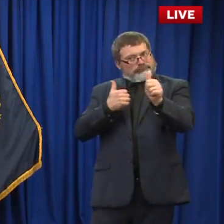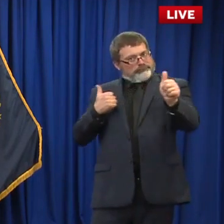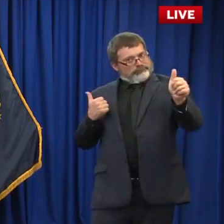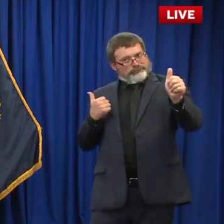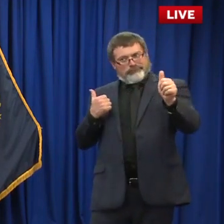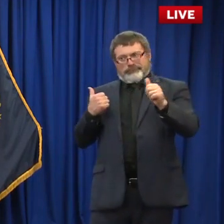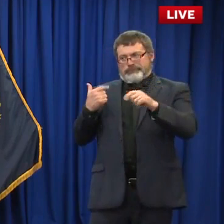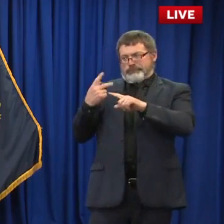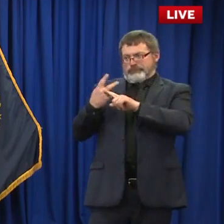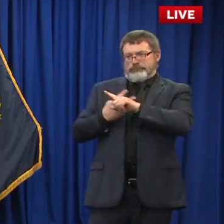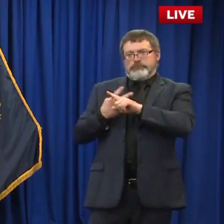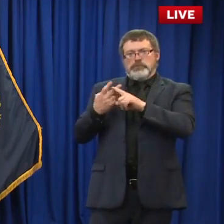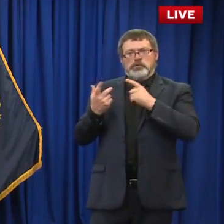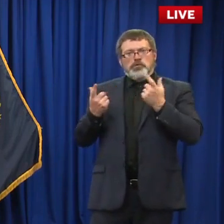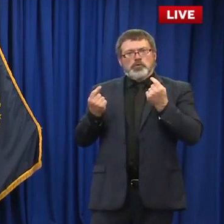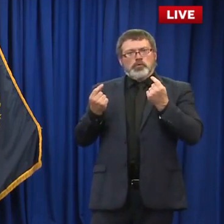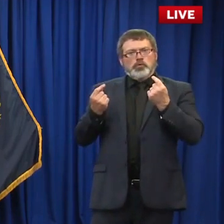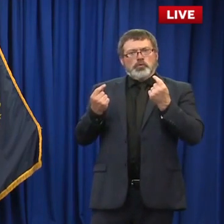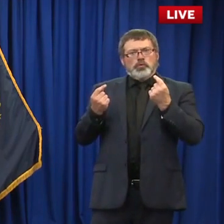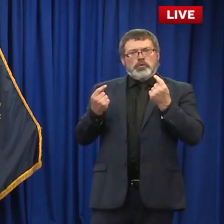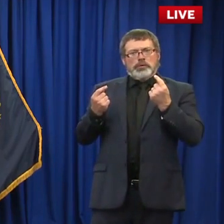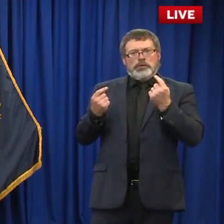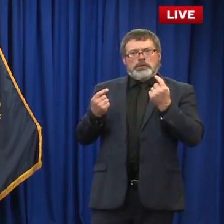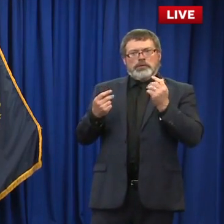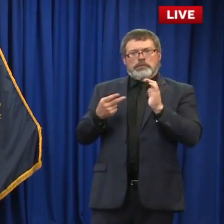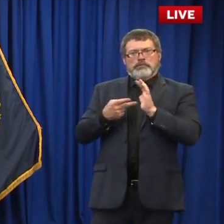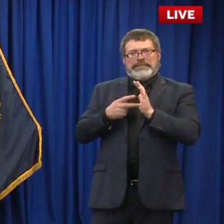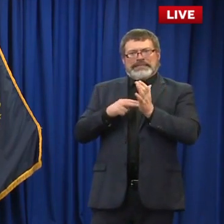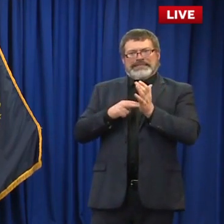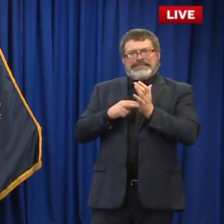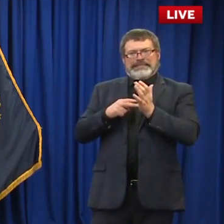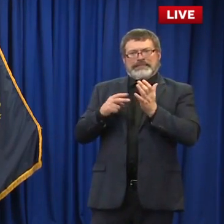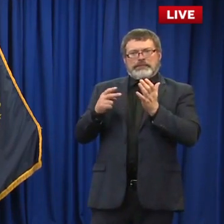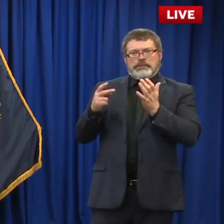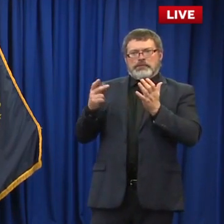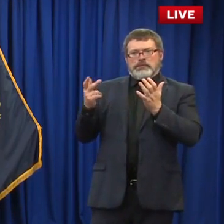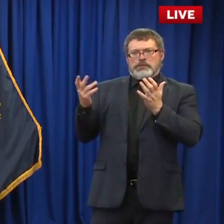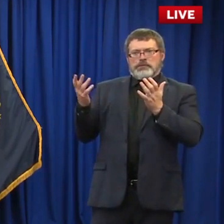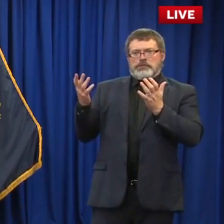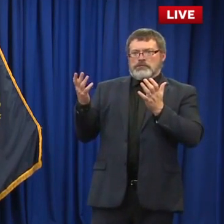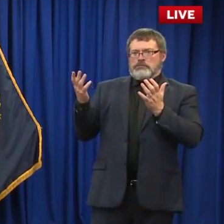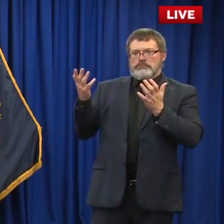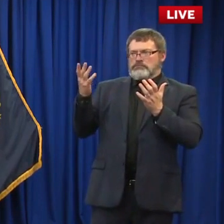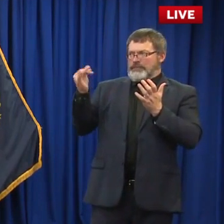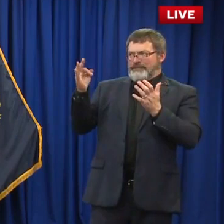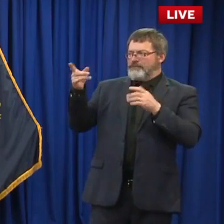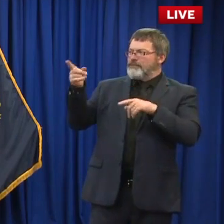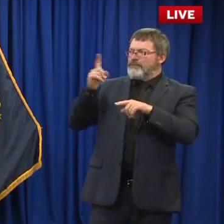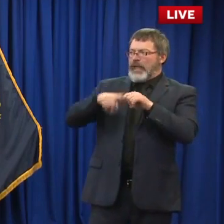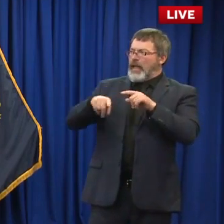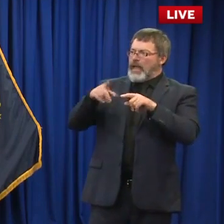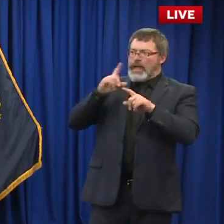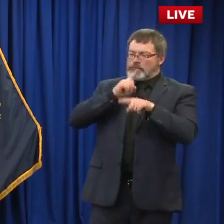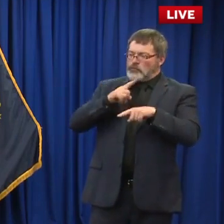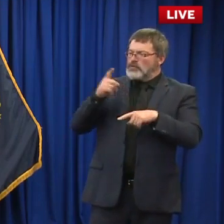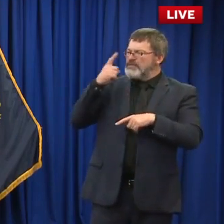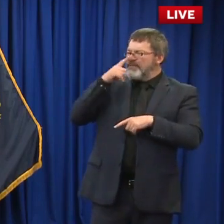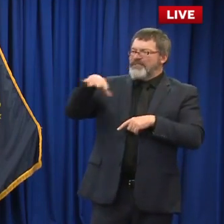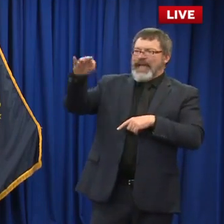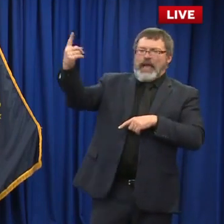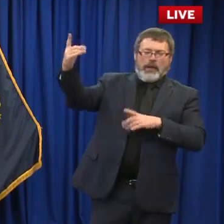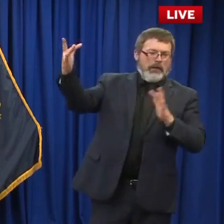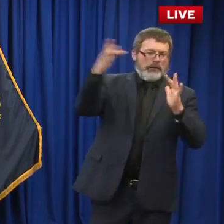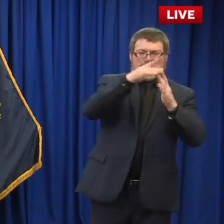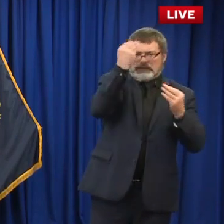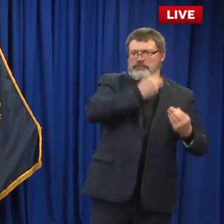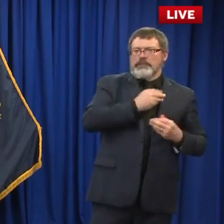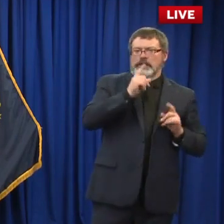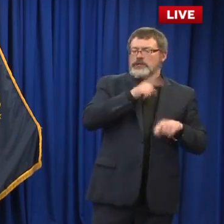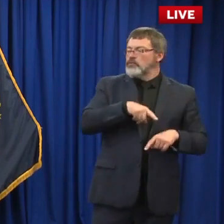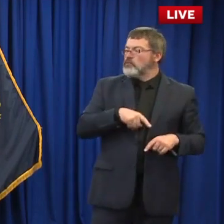AND LASTLY, IF YOU CAN'T ANSWER THAT THIS AFTERNOON, CAN YOU PLEASE HAVE SOMEONE CIRCLE BACK AND GET BACK TO ME TO ANSWER THESE QUESTIONS?